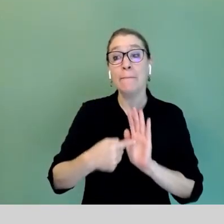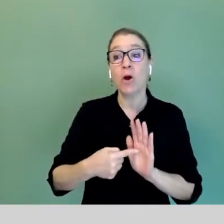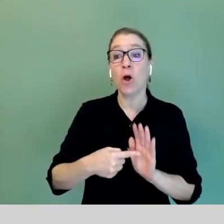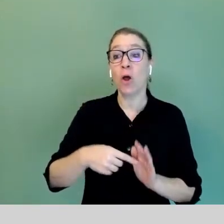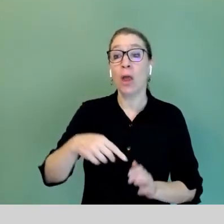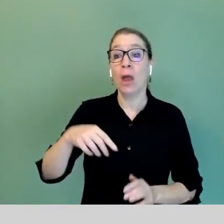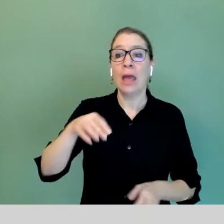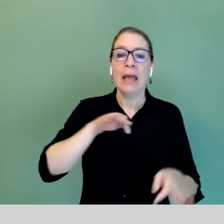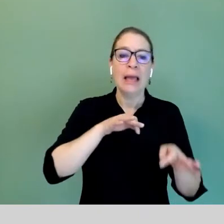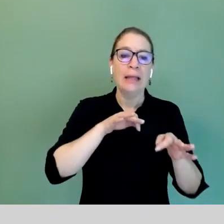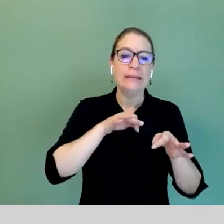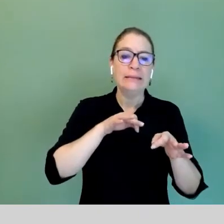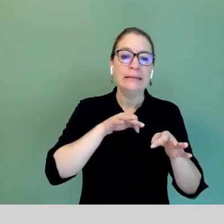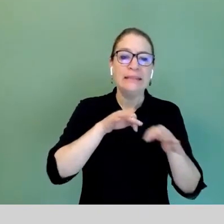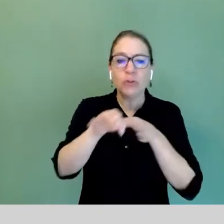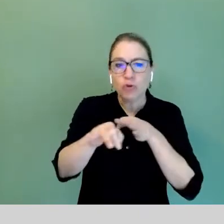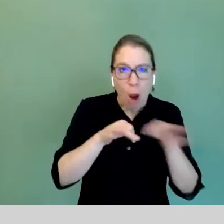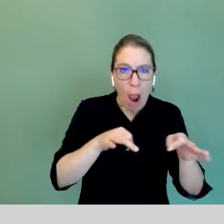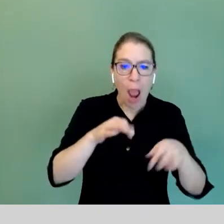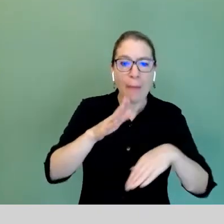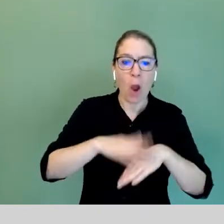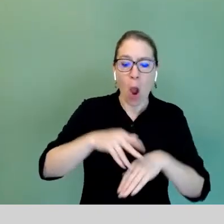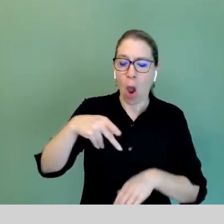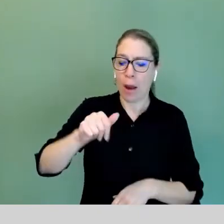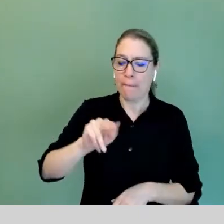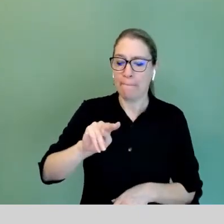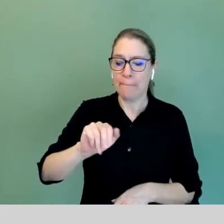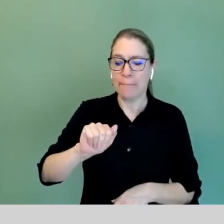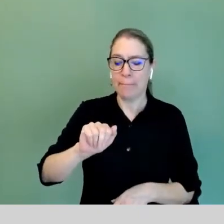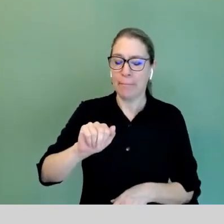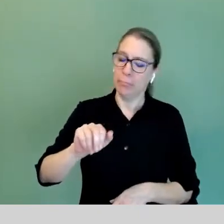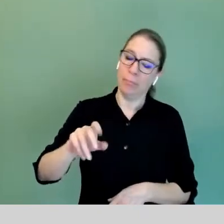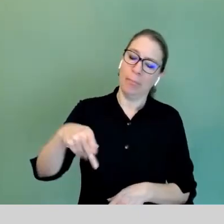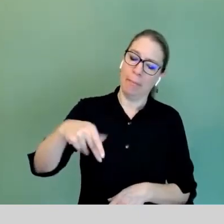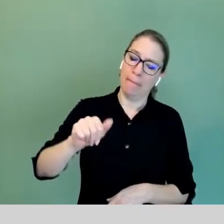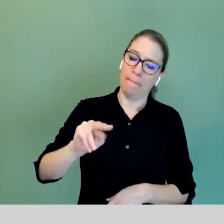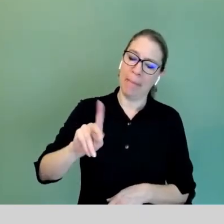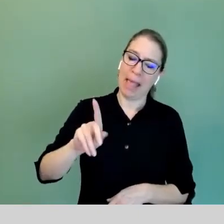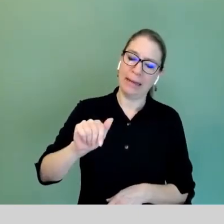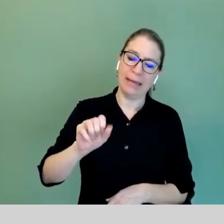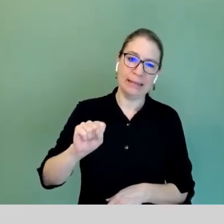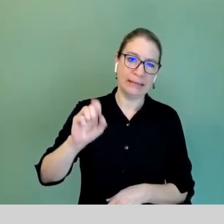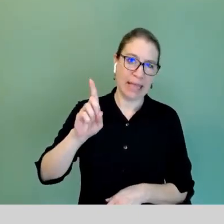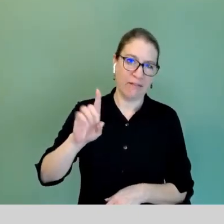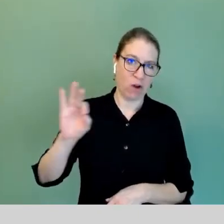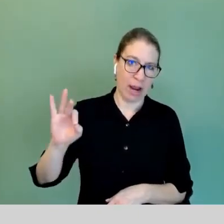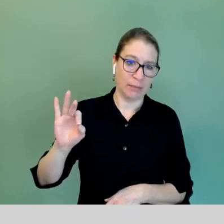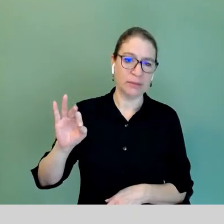which is the describe method on Pandas dataframes. So it's really just, I've loaded these two dataframes,